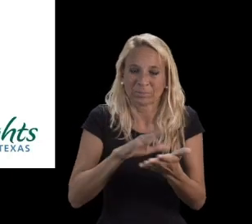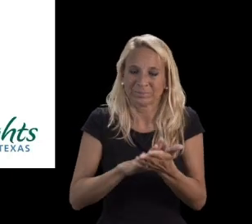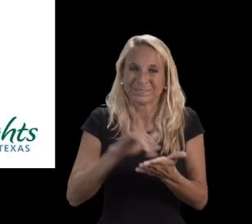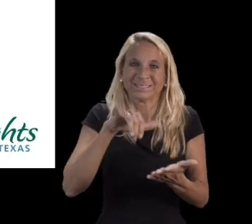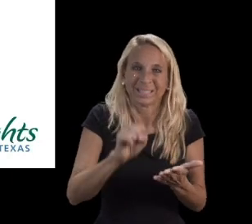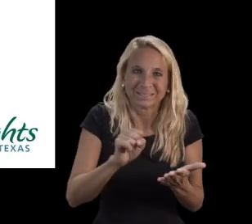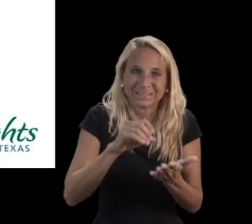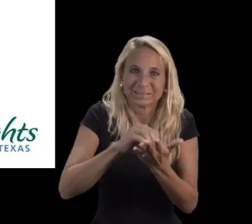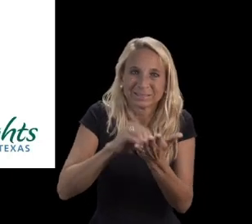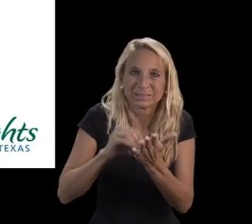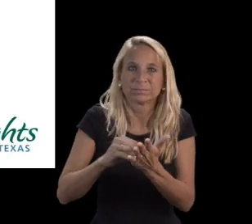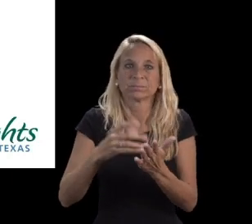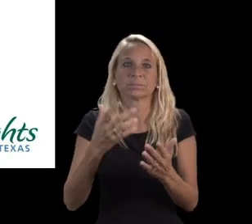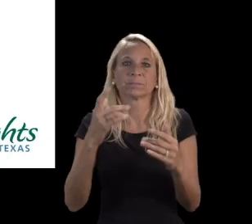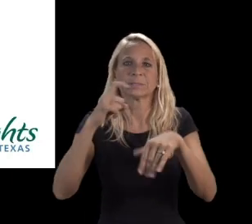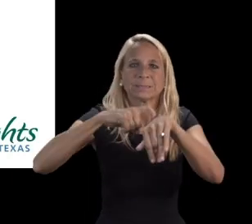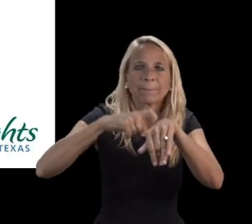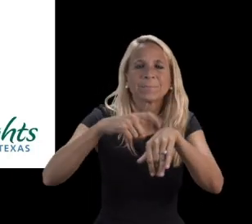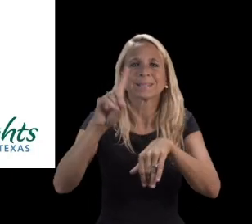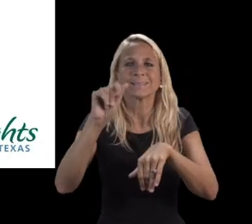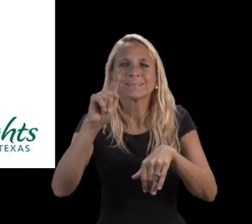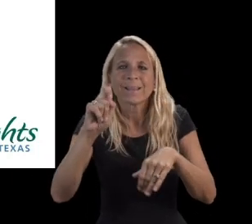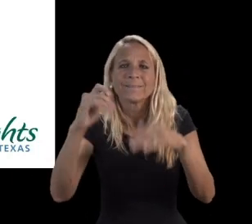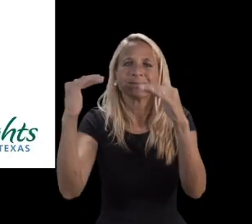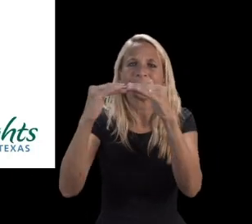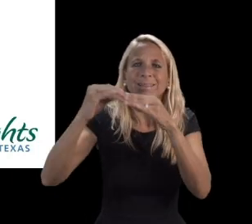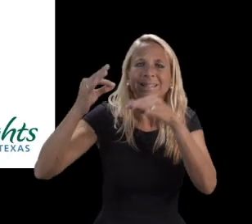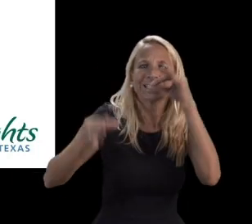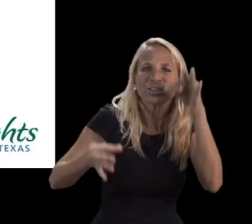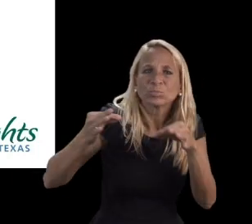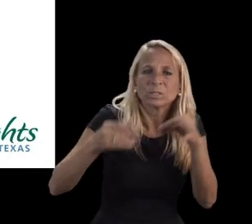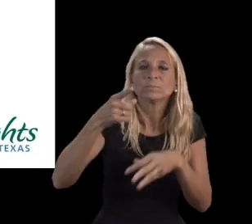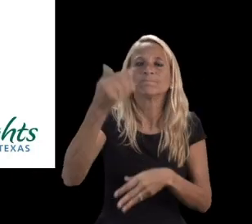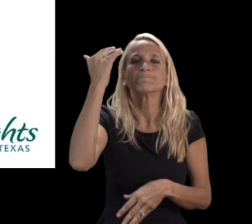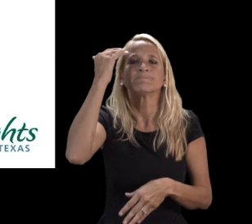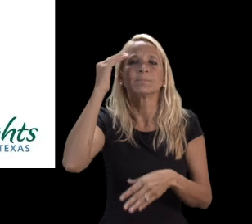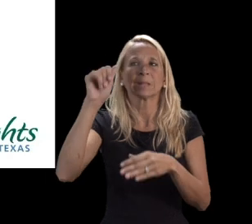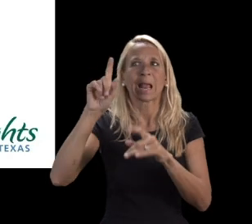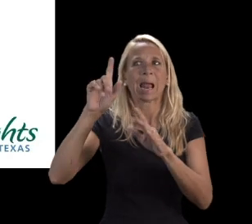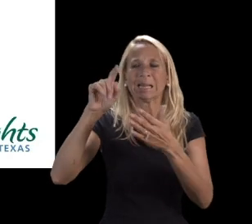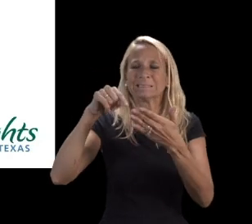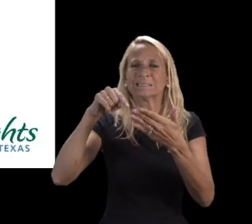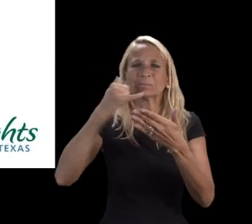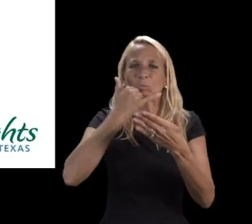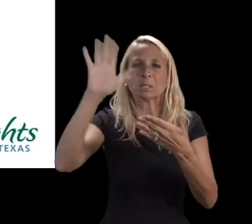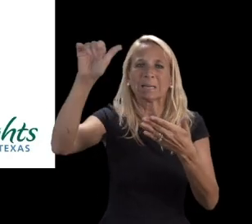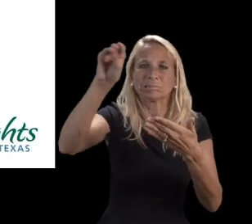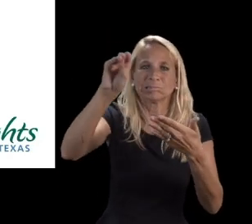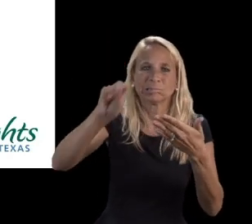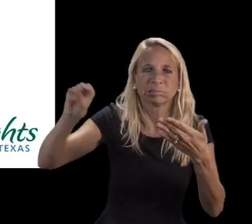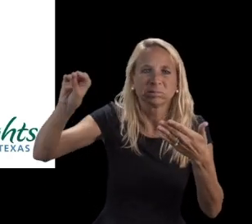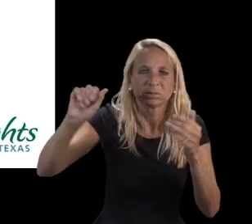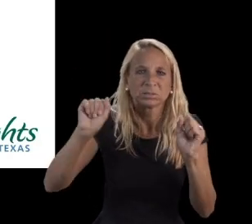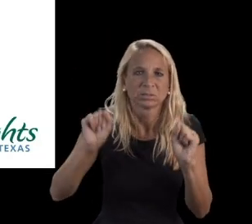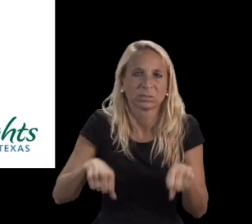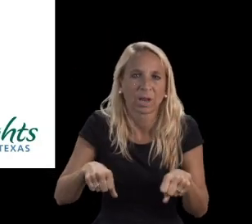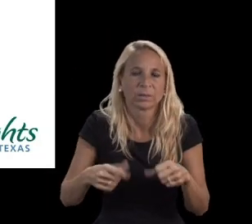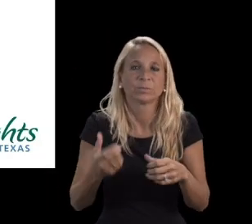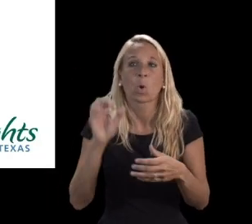fair hearing that you can ask for the hearing to be moved, but also that you can ask for the hearing to be withdrawn.